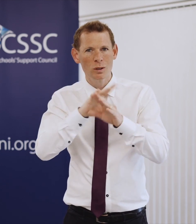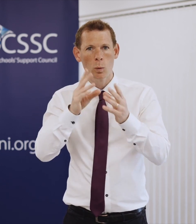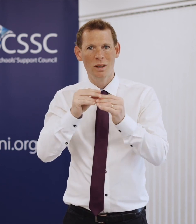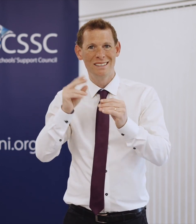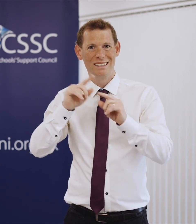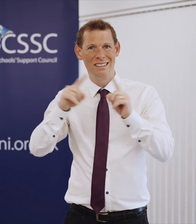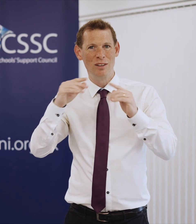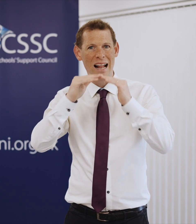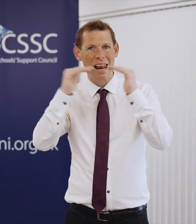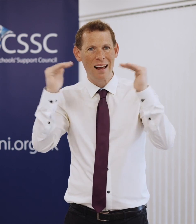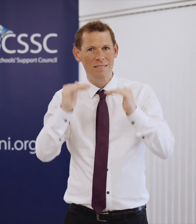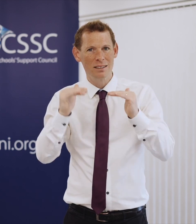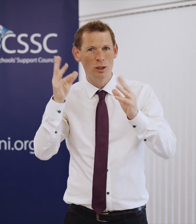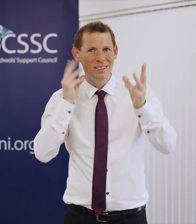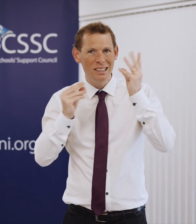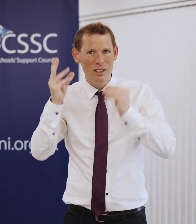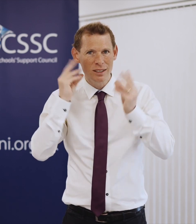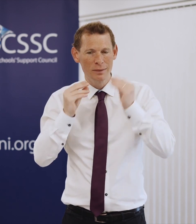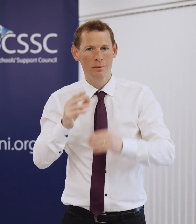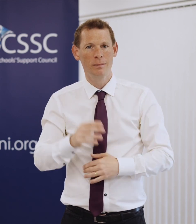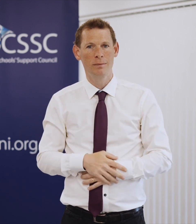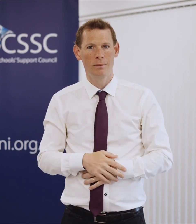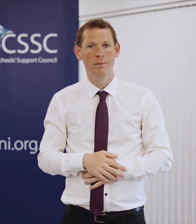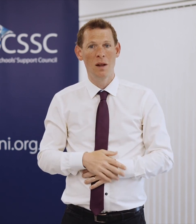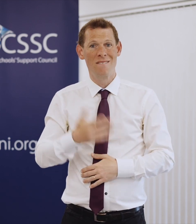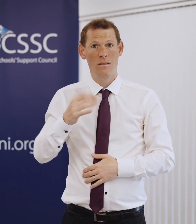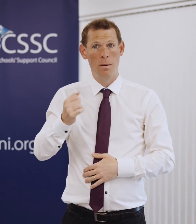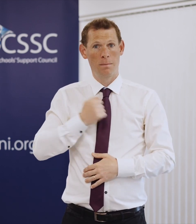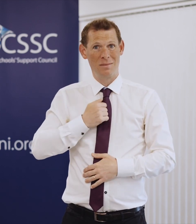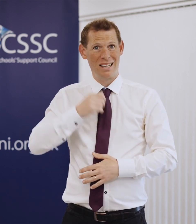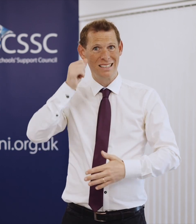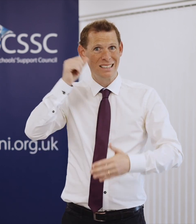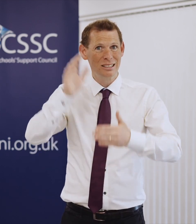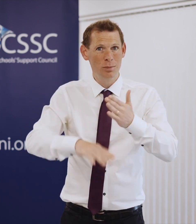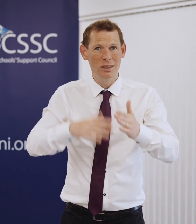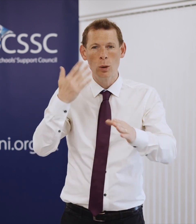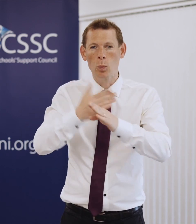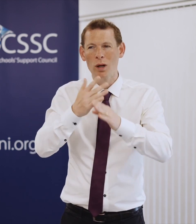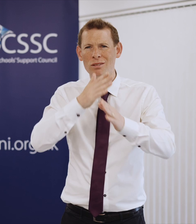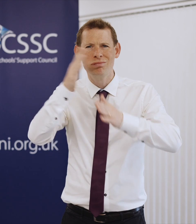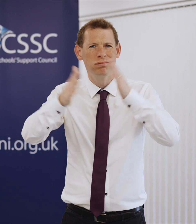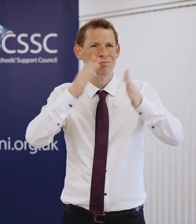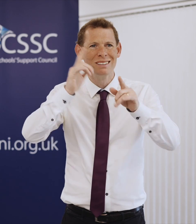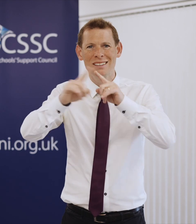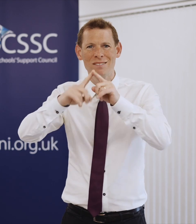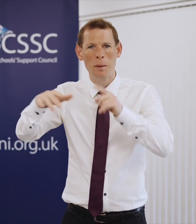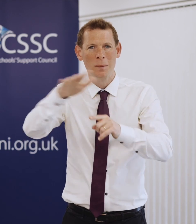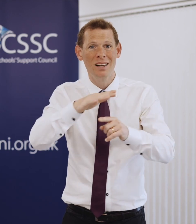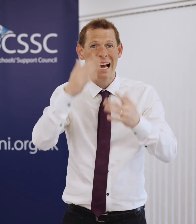Some people get very confused about the different level of deafness. From my experience, working